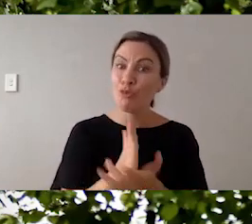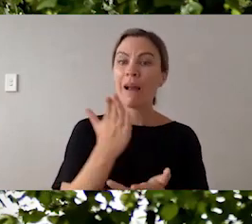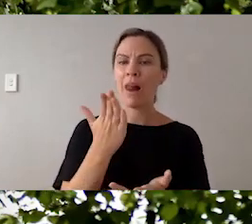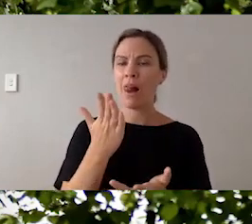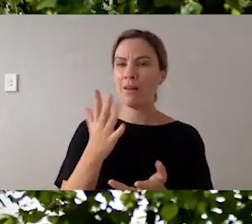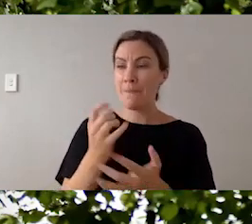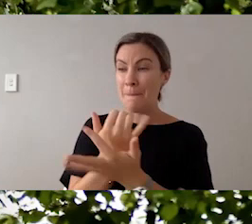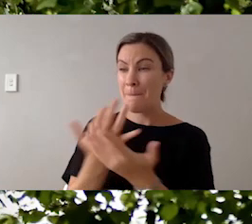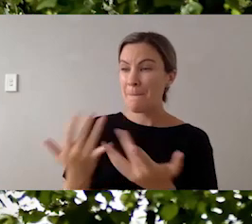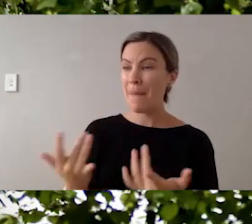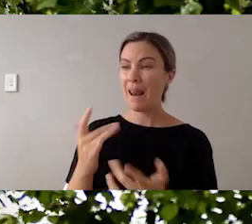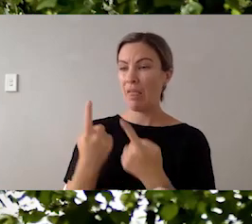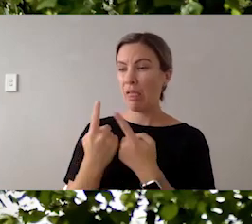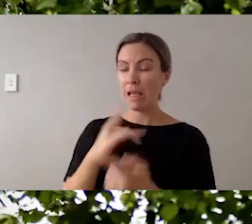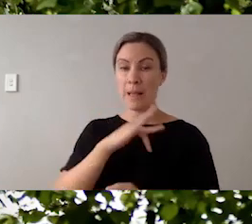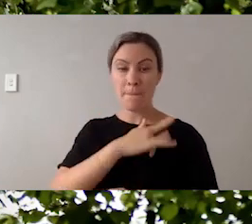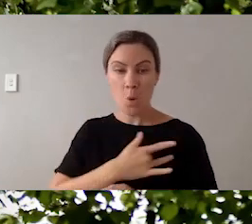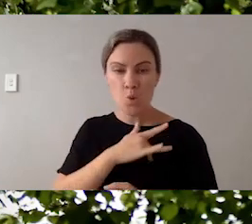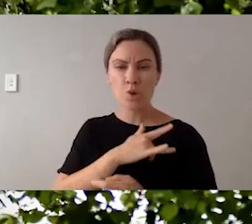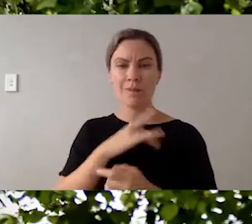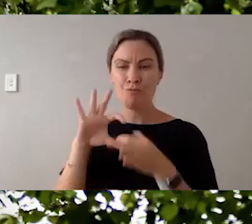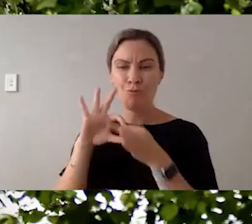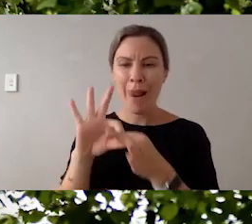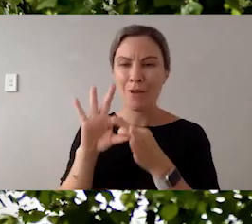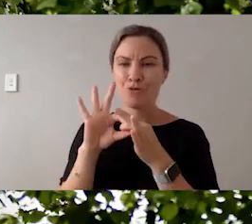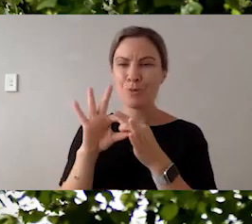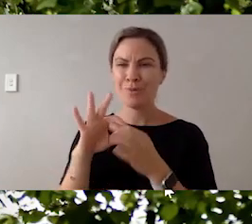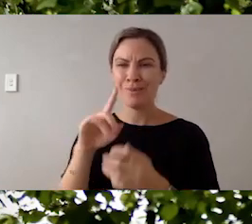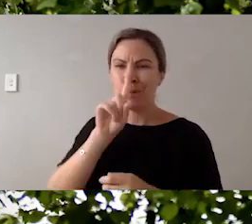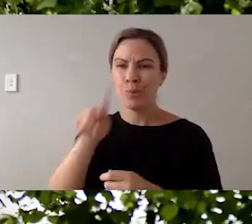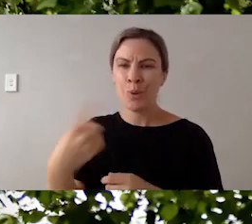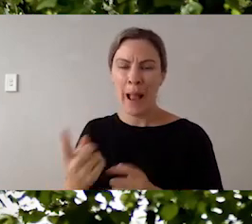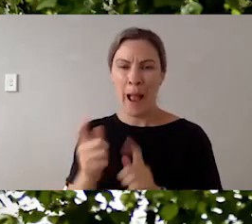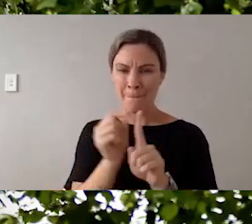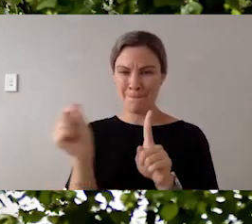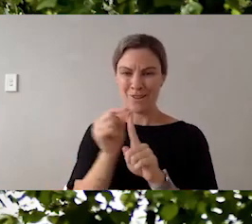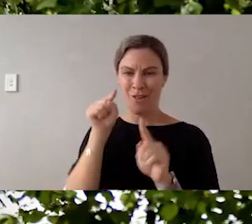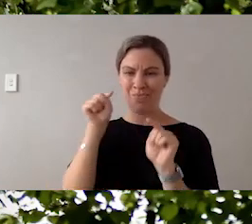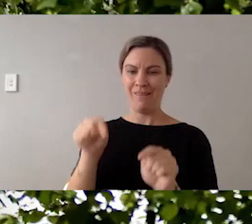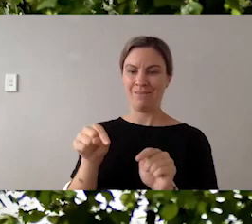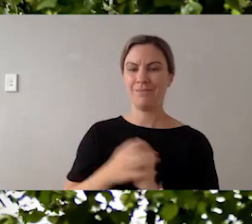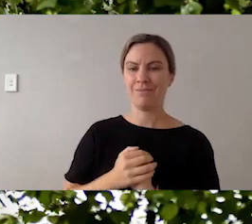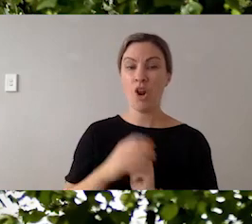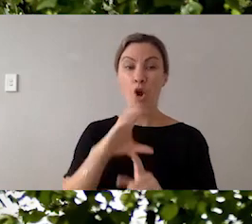intangible world of emotions and relationships. There's a world of culture and values that is very difficult to put into numbers, and